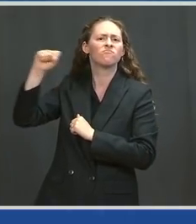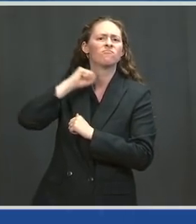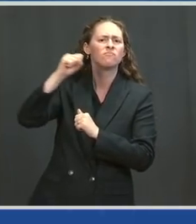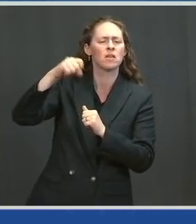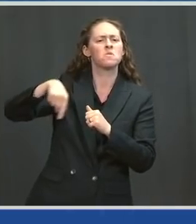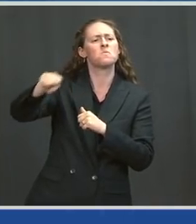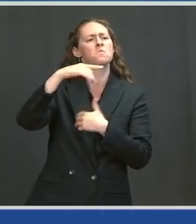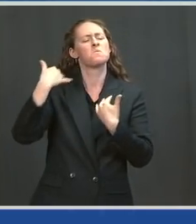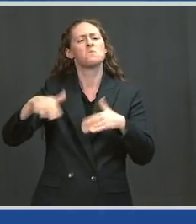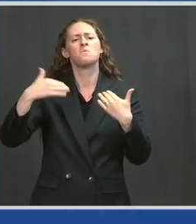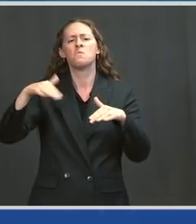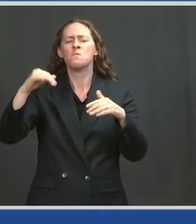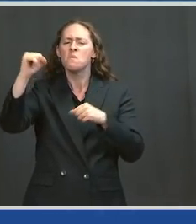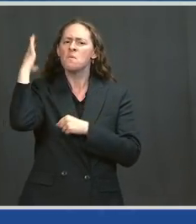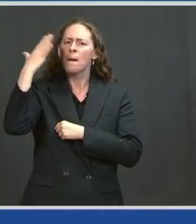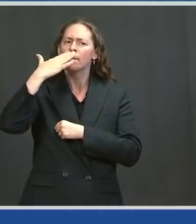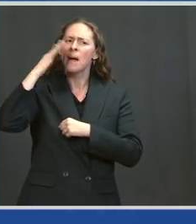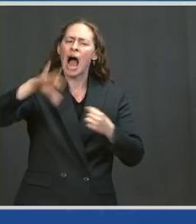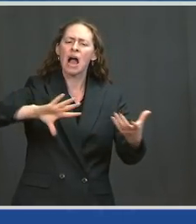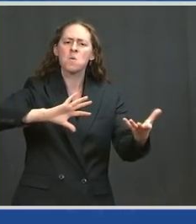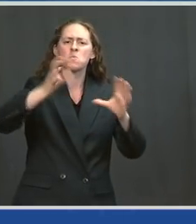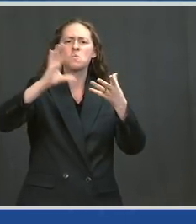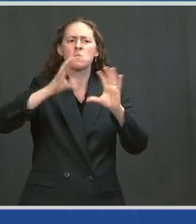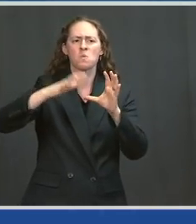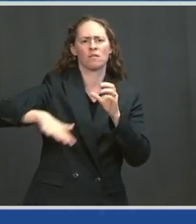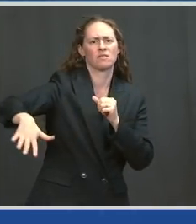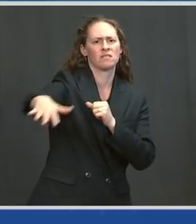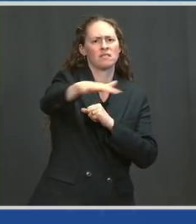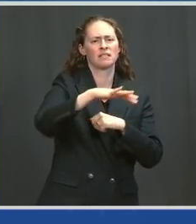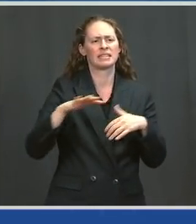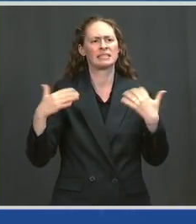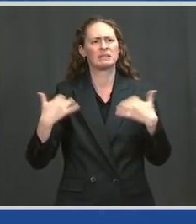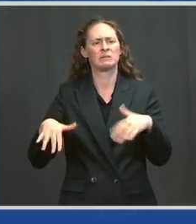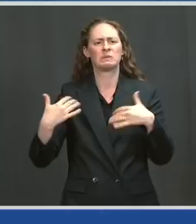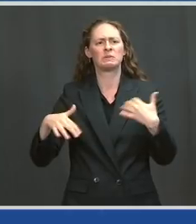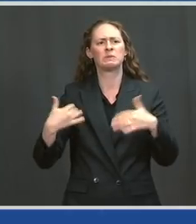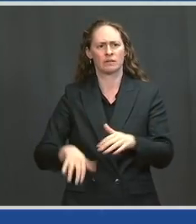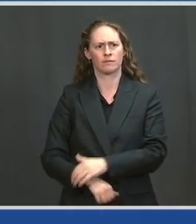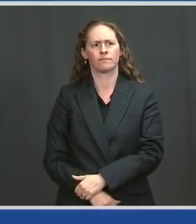My family worked to get these charges against J.B. dropped posthumously.